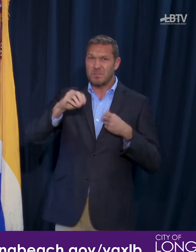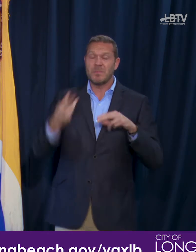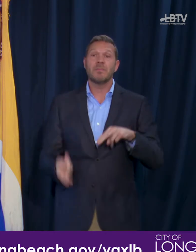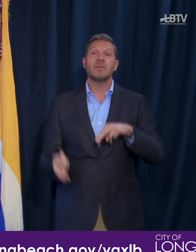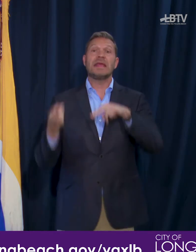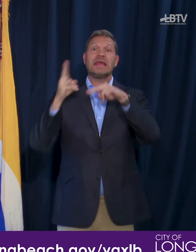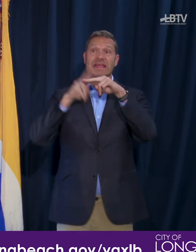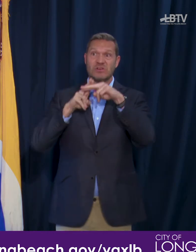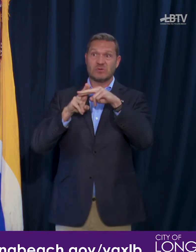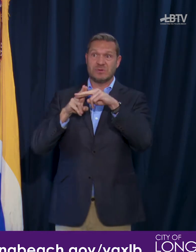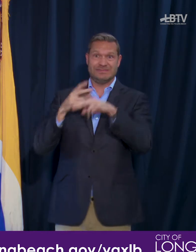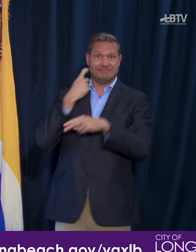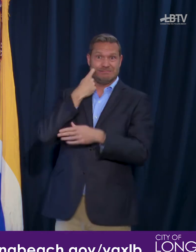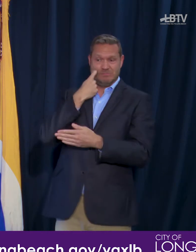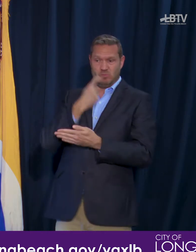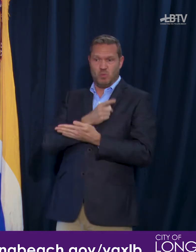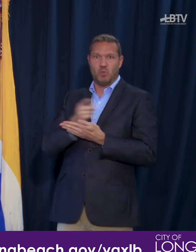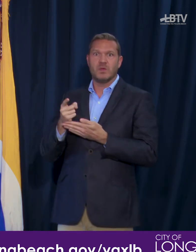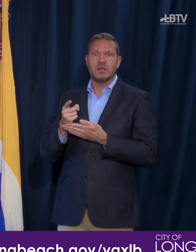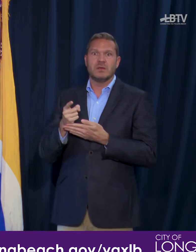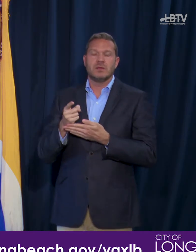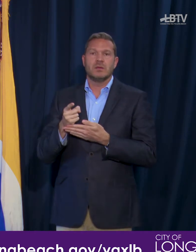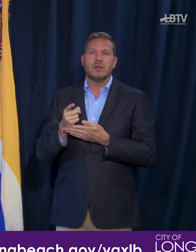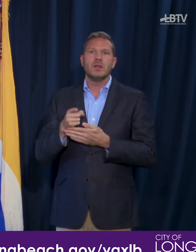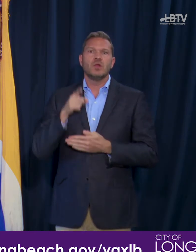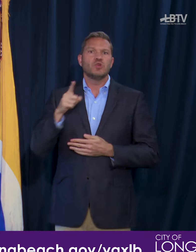You probably have been hearing about our vaccination program.